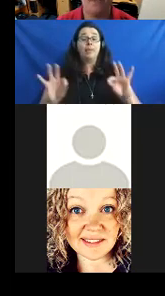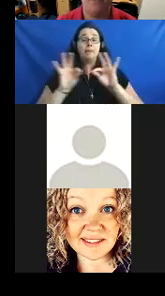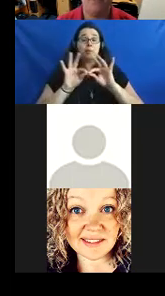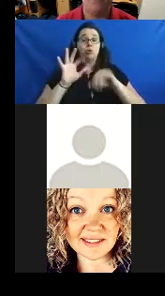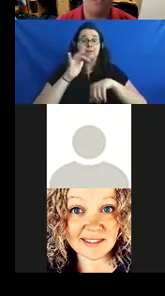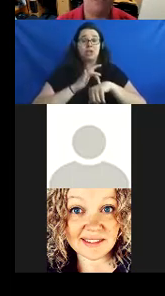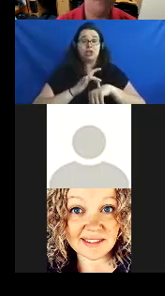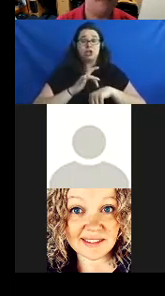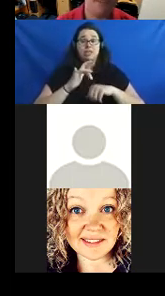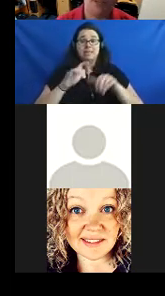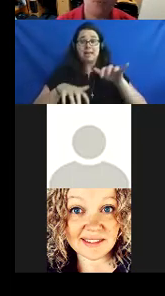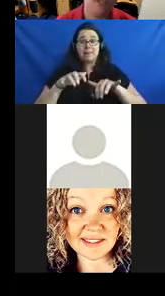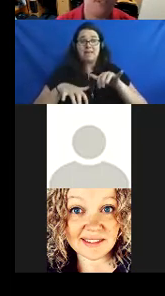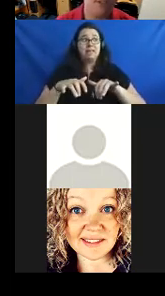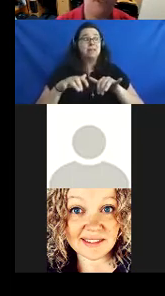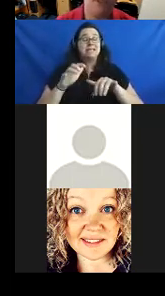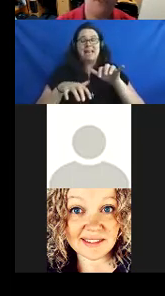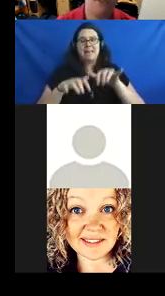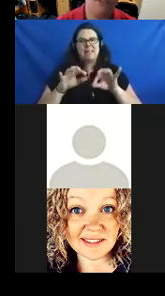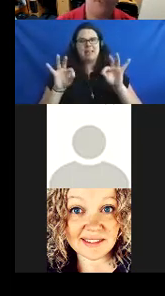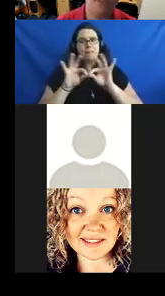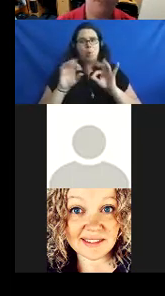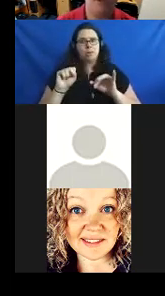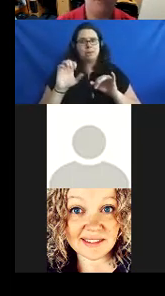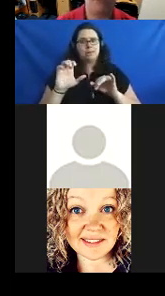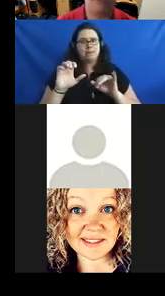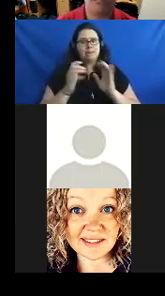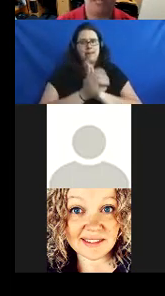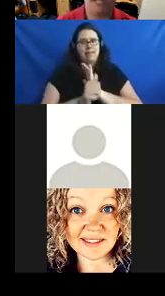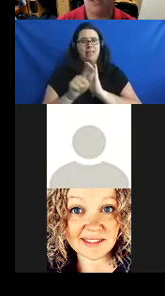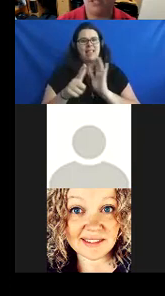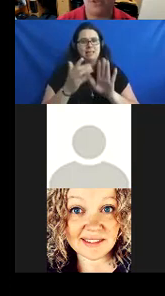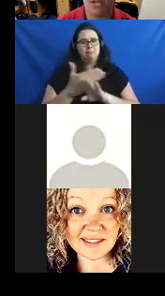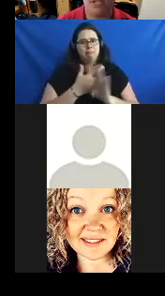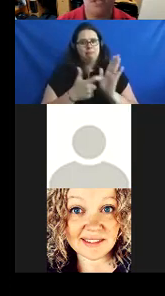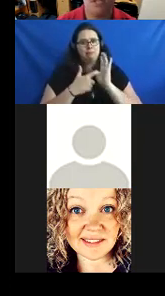TYPING IS A VERY IMPORTANT SKILL. THIS SHOULD BE A PREREQUISITE TO TECHNOLOGY TRAINING.